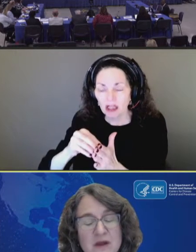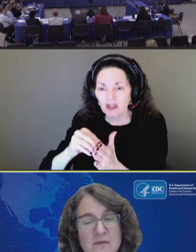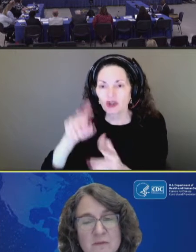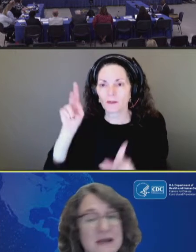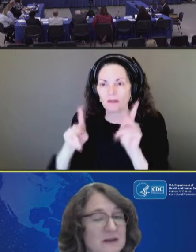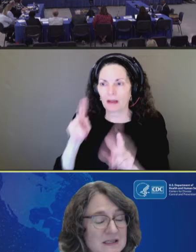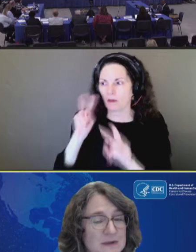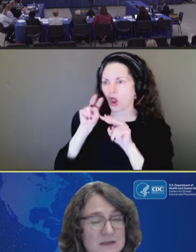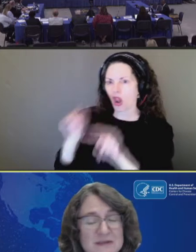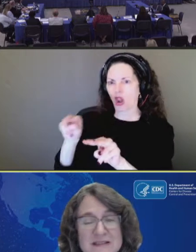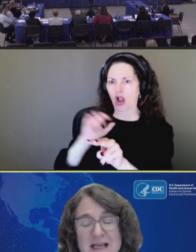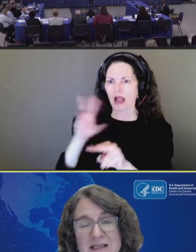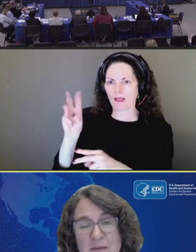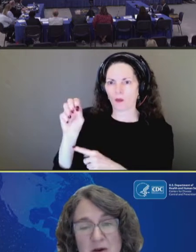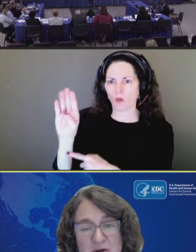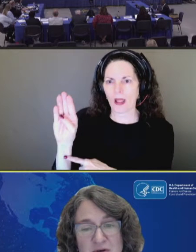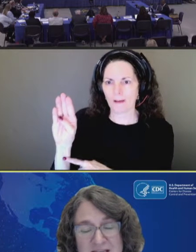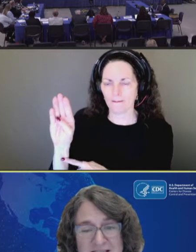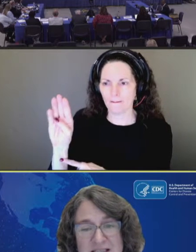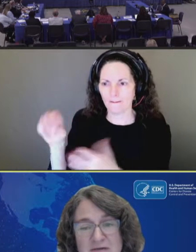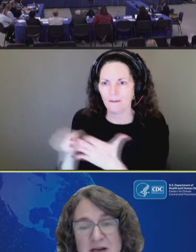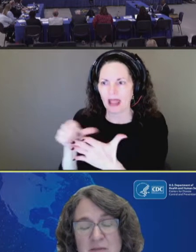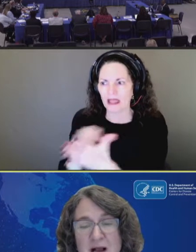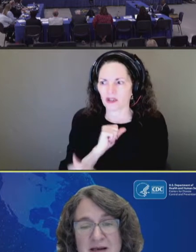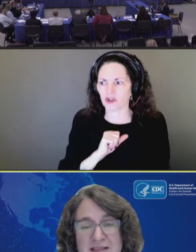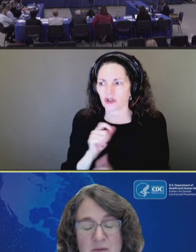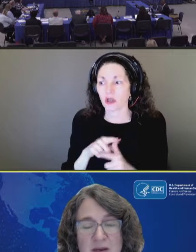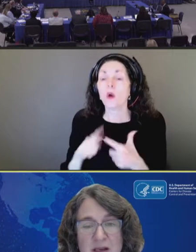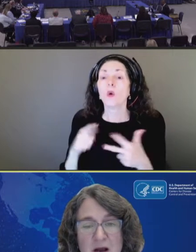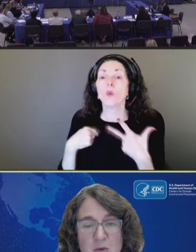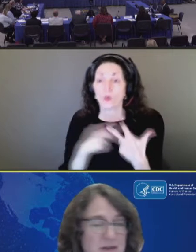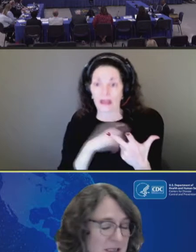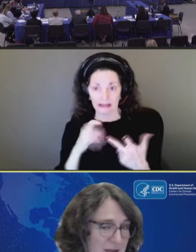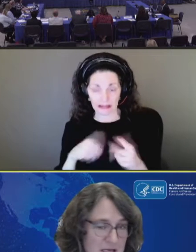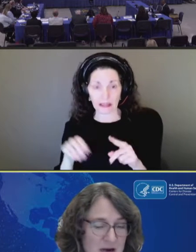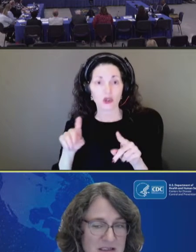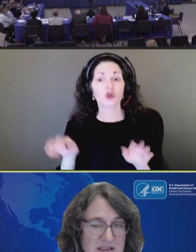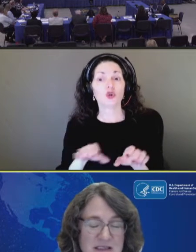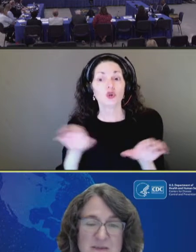of the big things we did was stand up commercial testing for mpox that we worked in the interagency